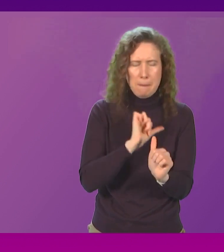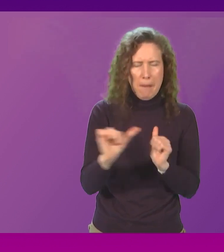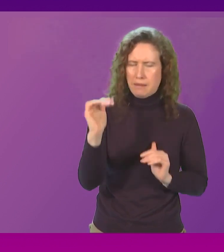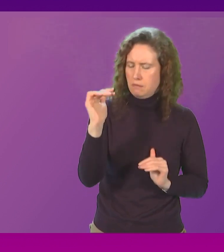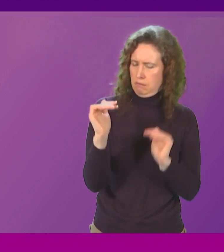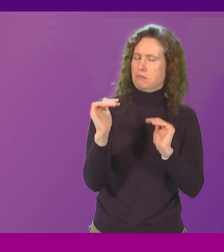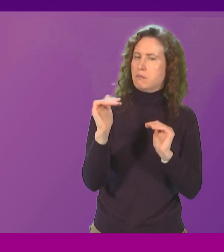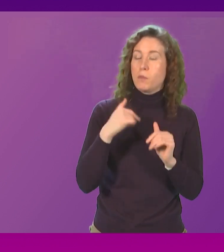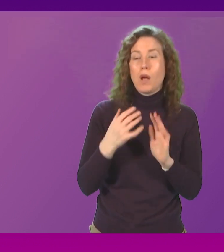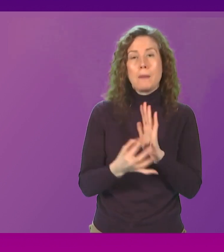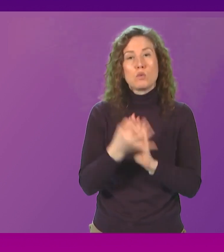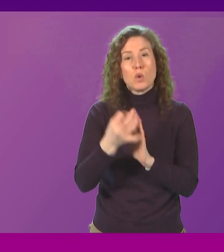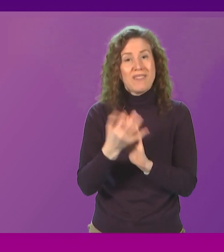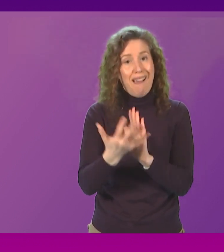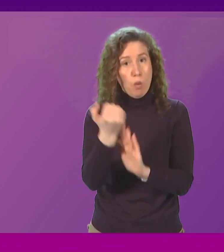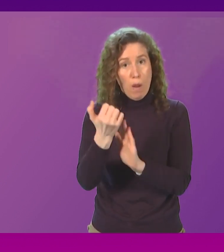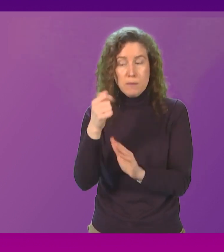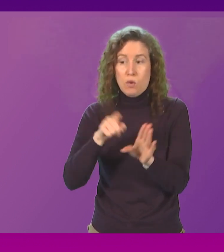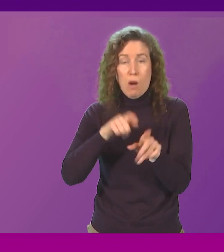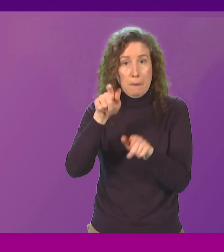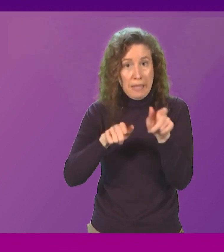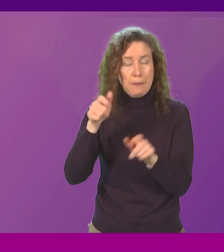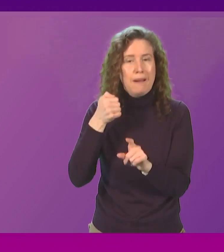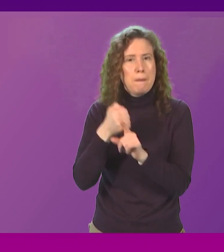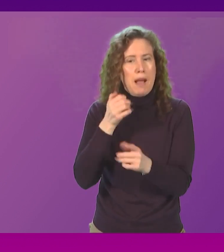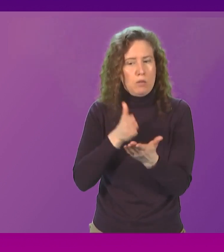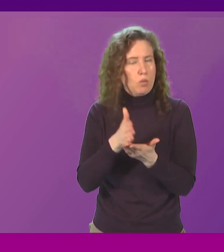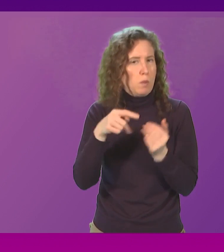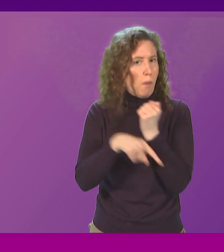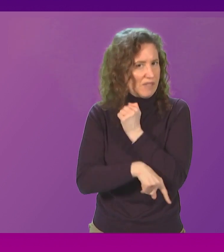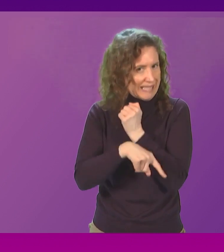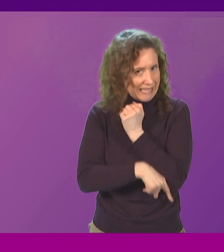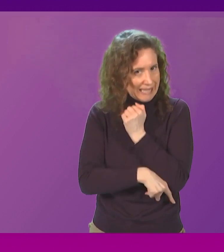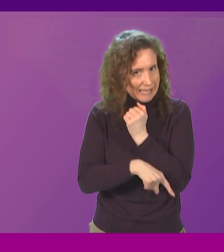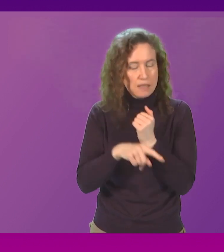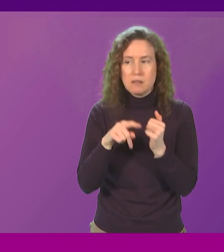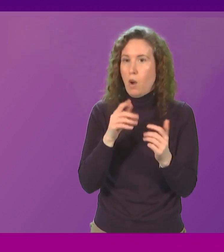We are improving outcomes for young people impacted by poverty beyond school, too.